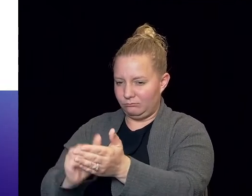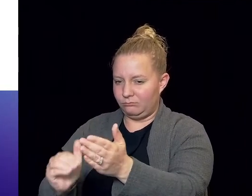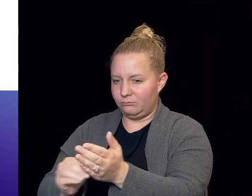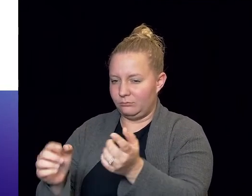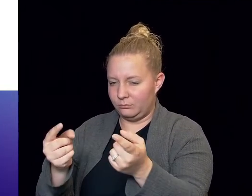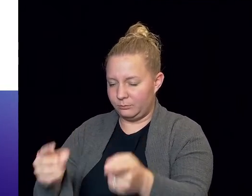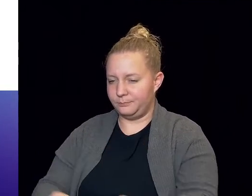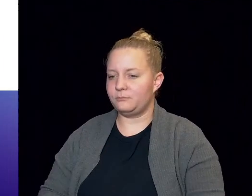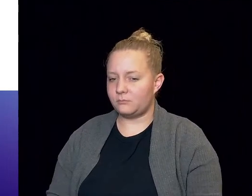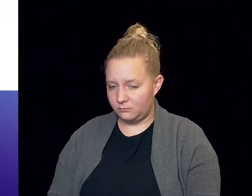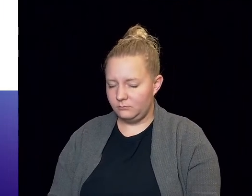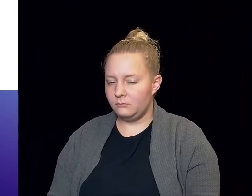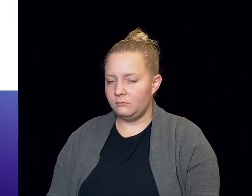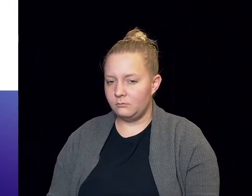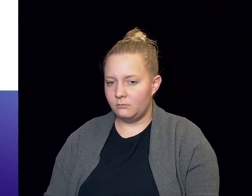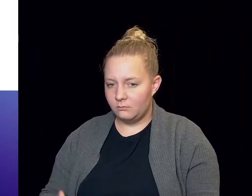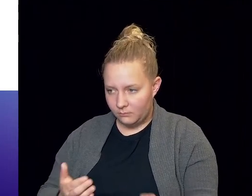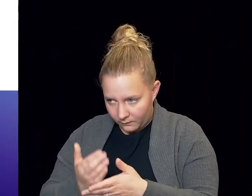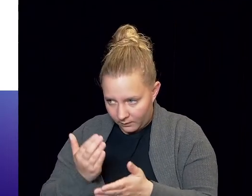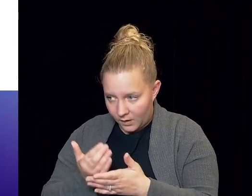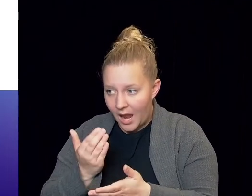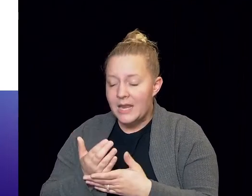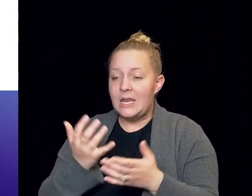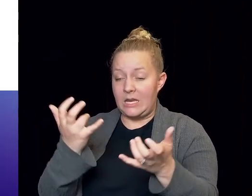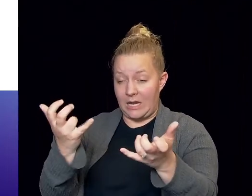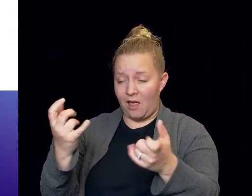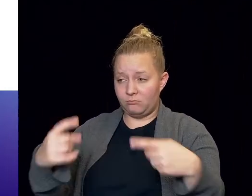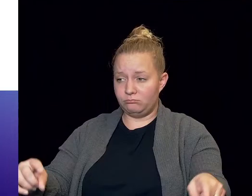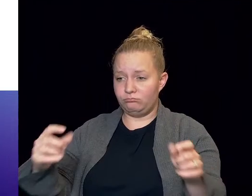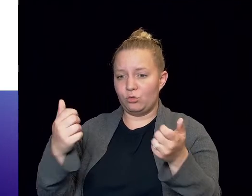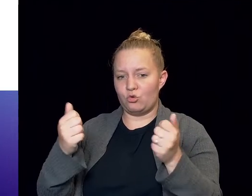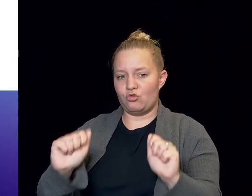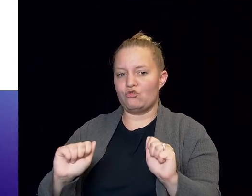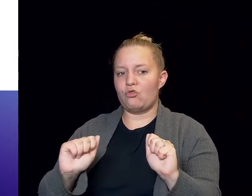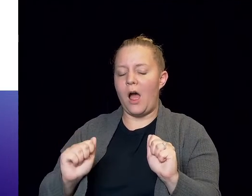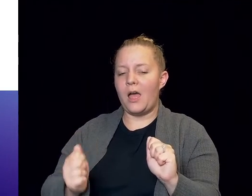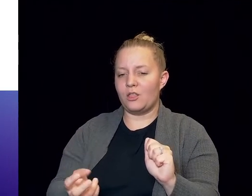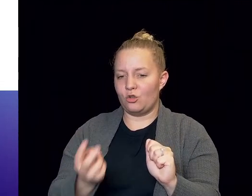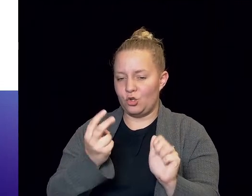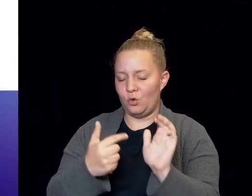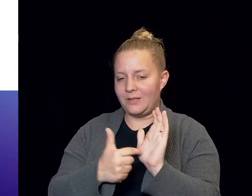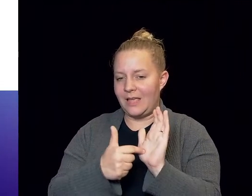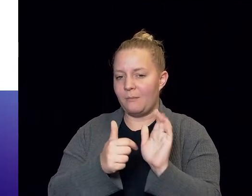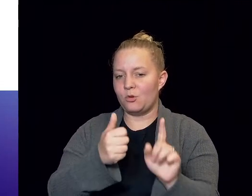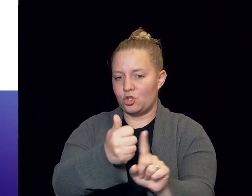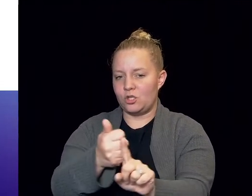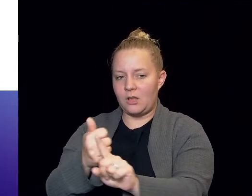Alrighty, now you are going to try these two examples on your own about Salvi hitting 15